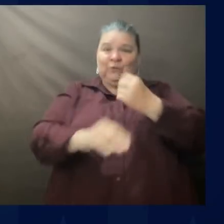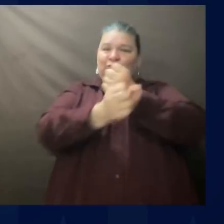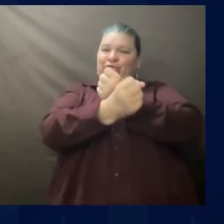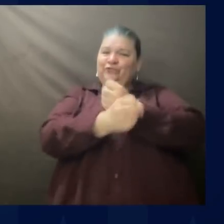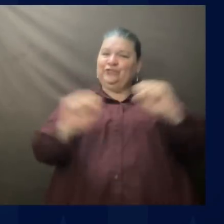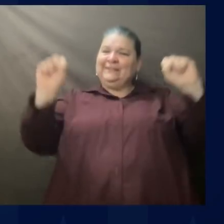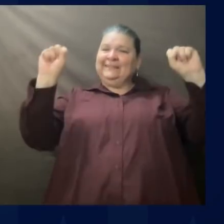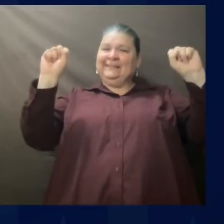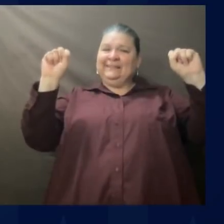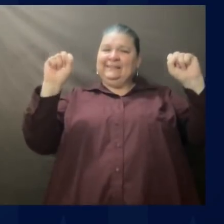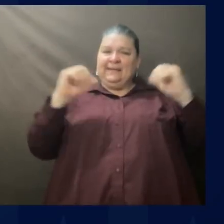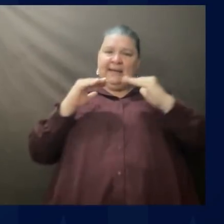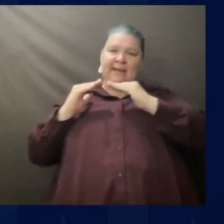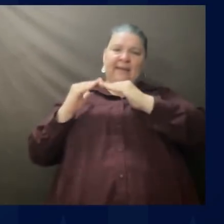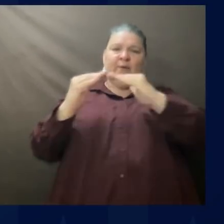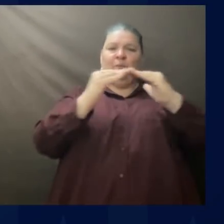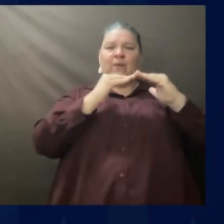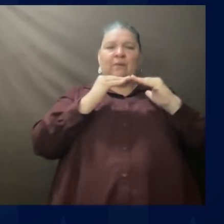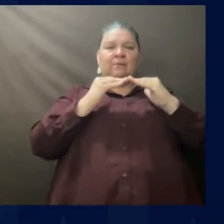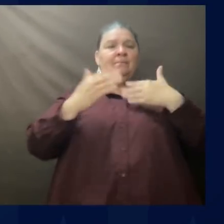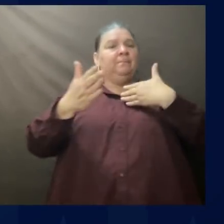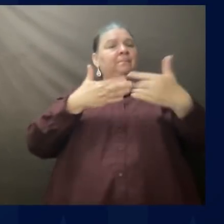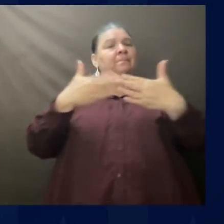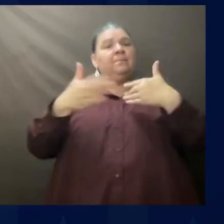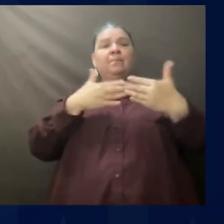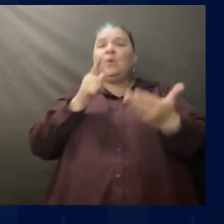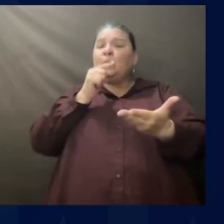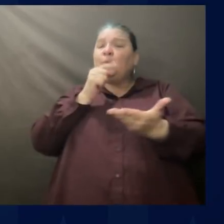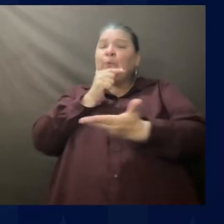No matter who you are, no matter where you came from,